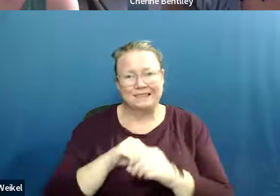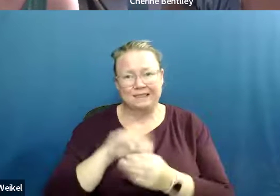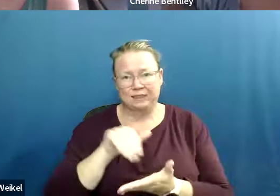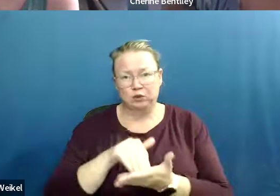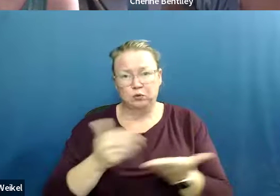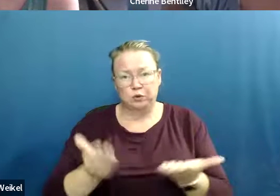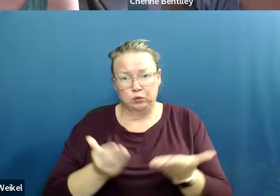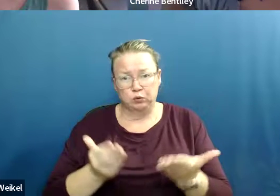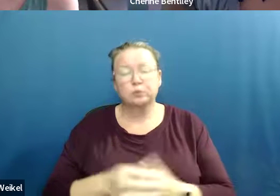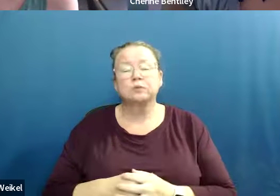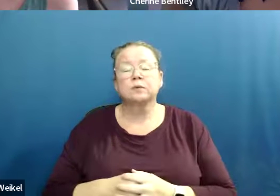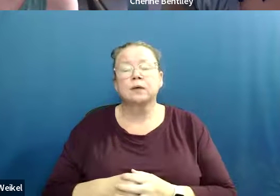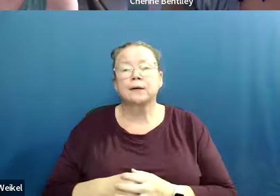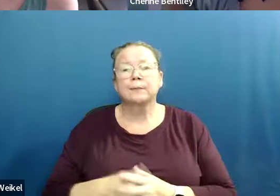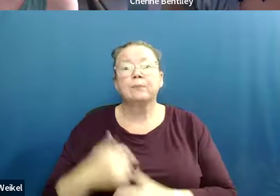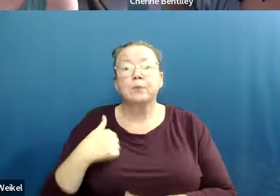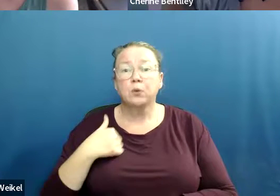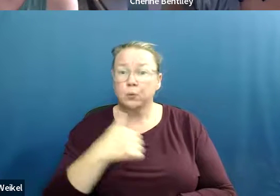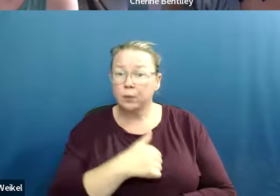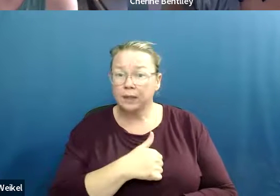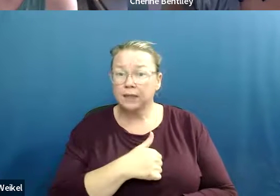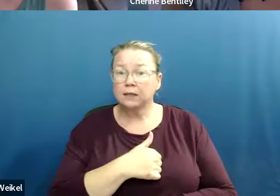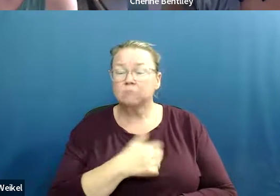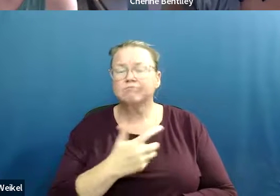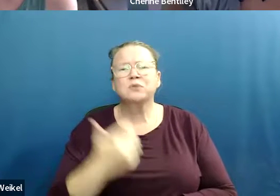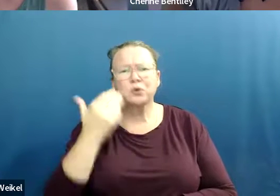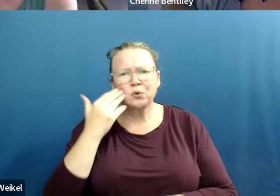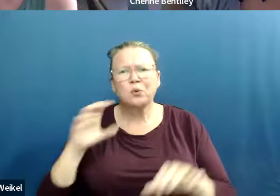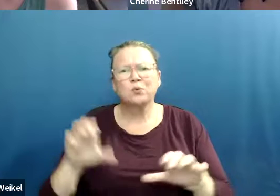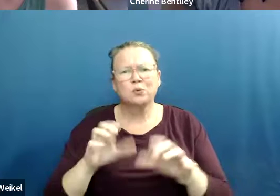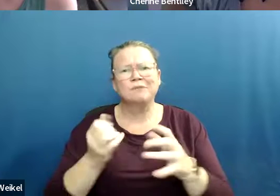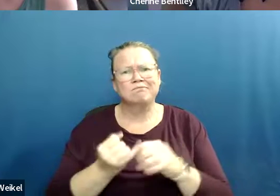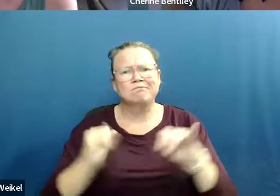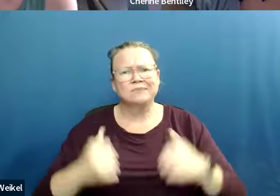Cherine Bentlley: And we are, you know, doing independent living skills, training.